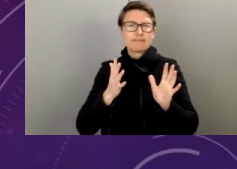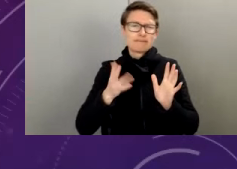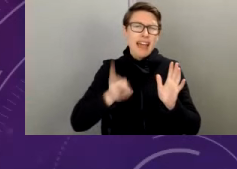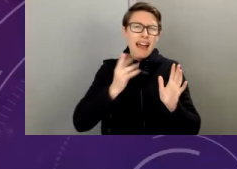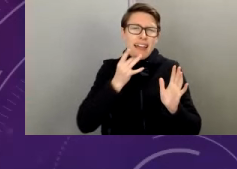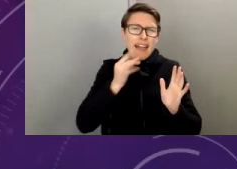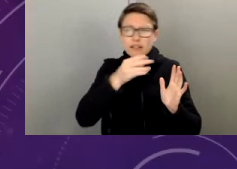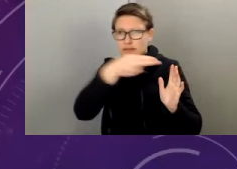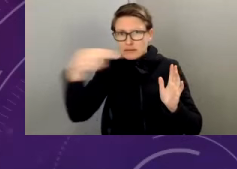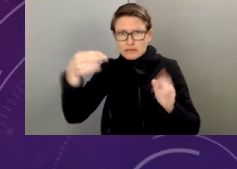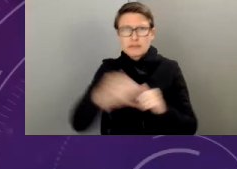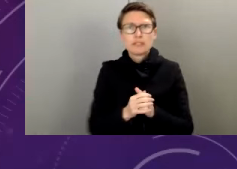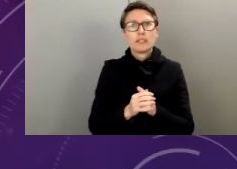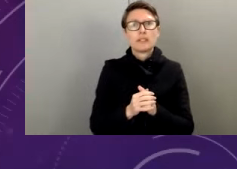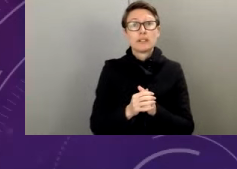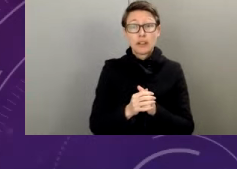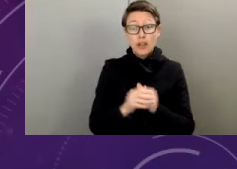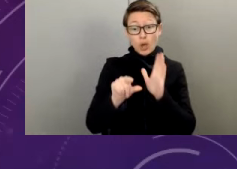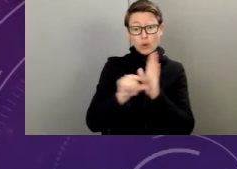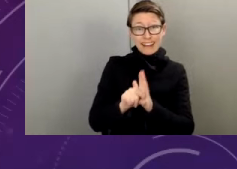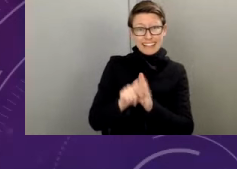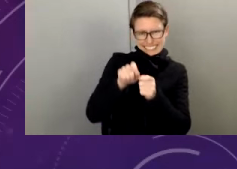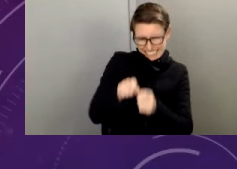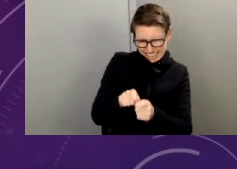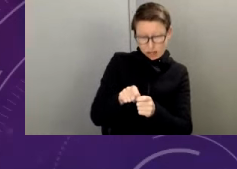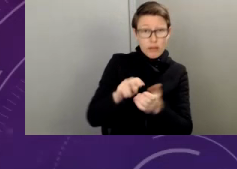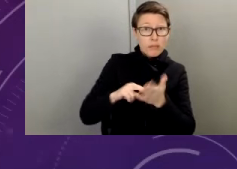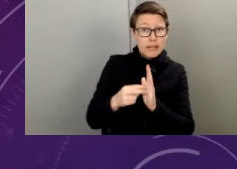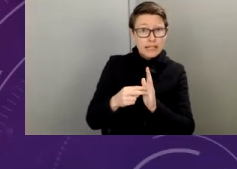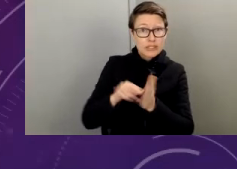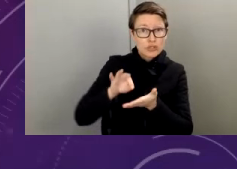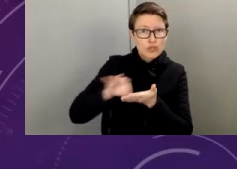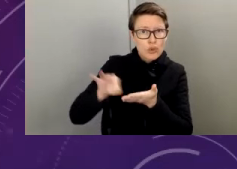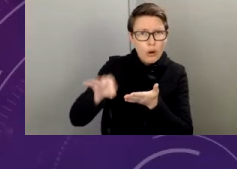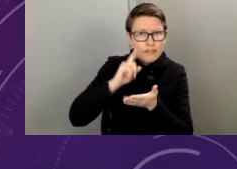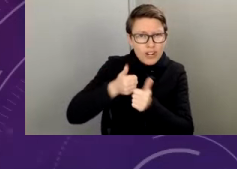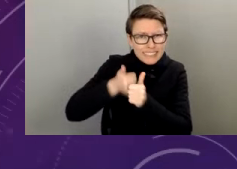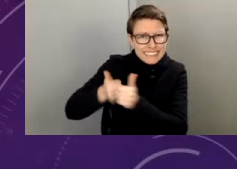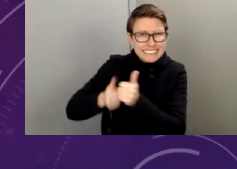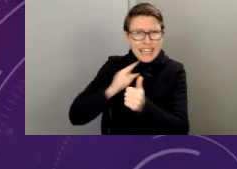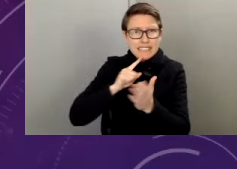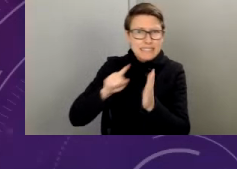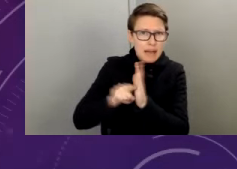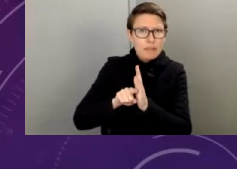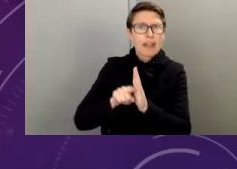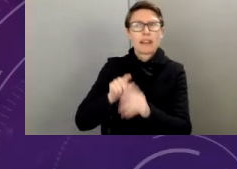So what that includes is like scores for your assignments and final exam that supports your final letter grade.